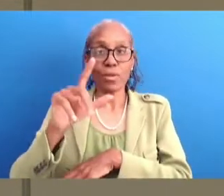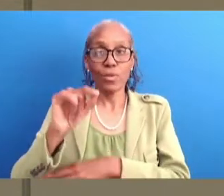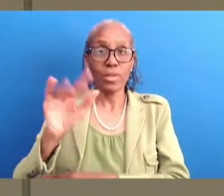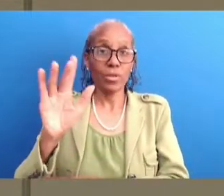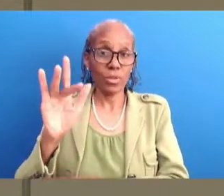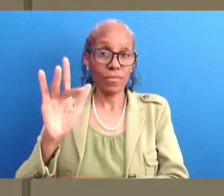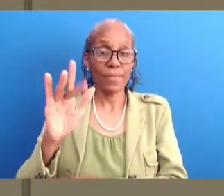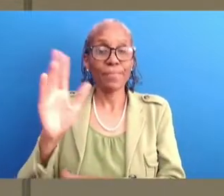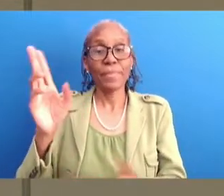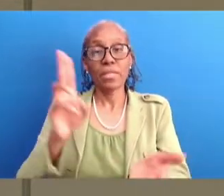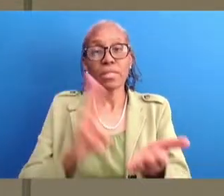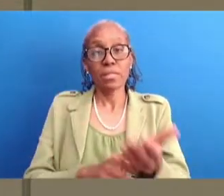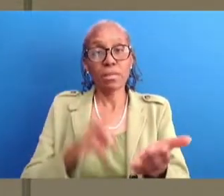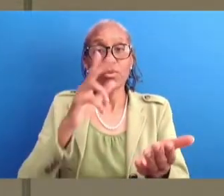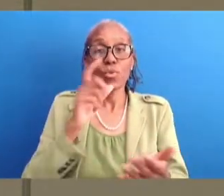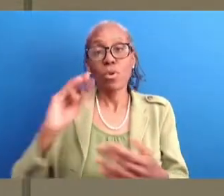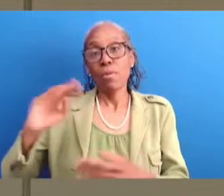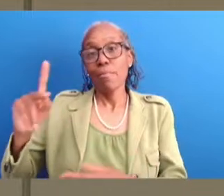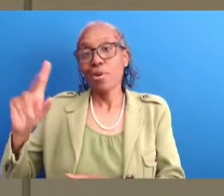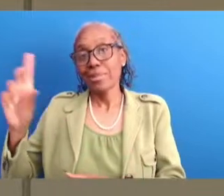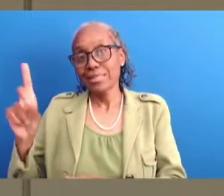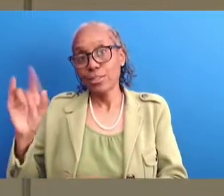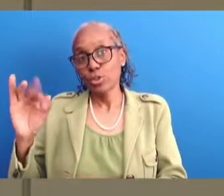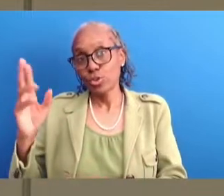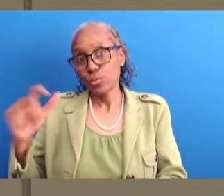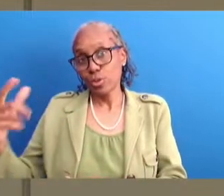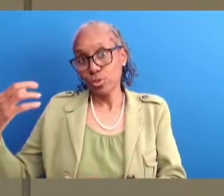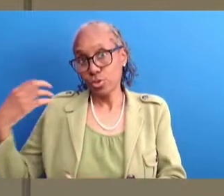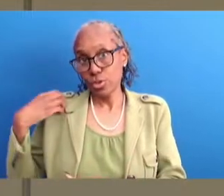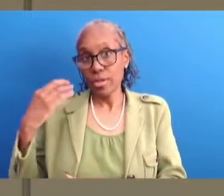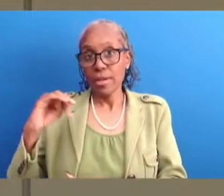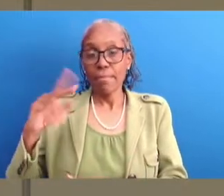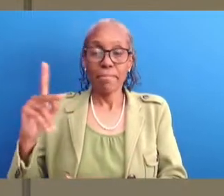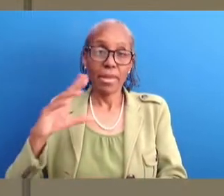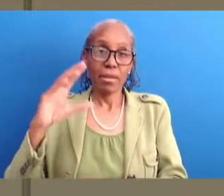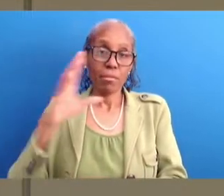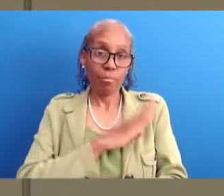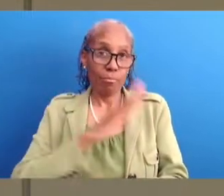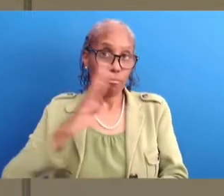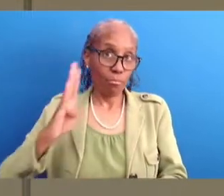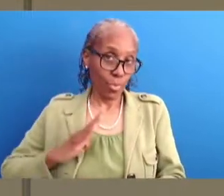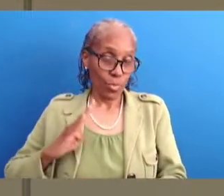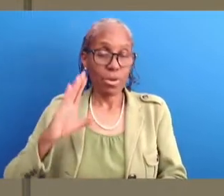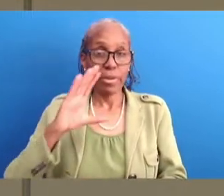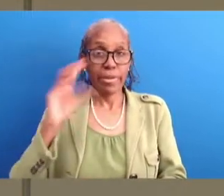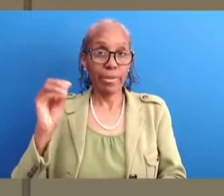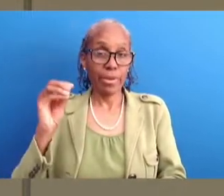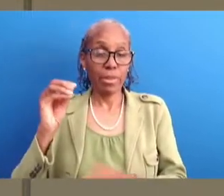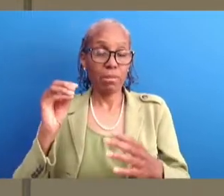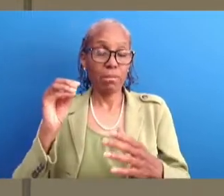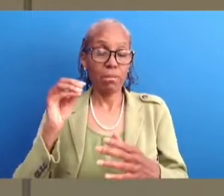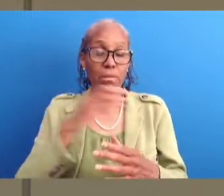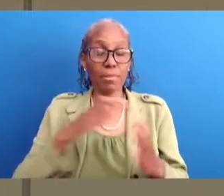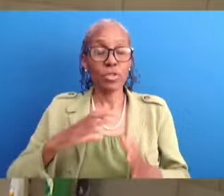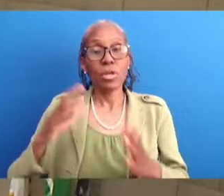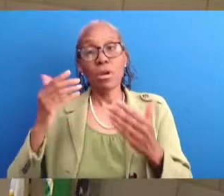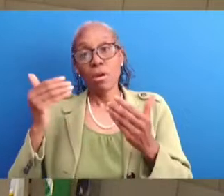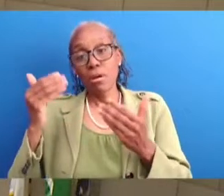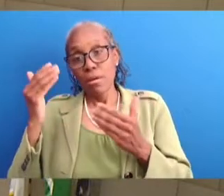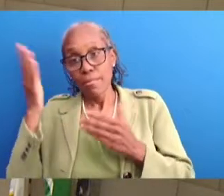THIS 6th DAY OF MAY, 2025,